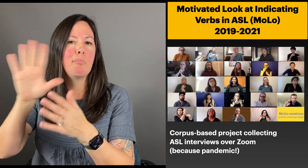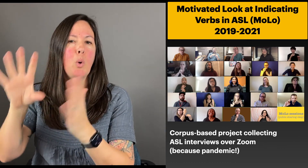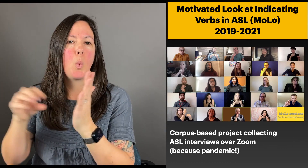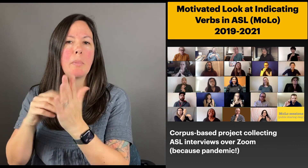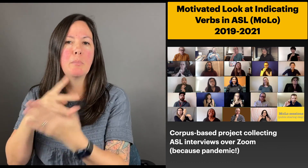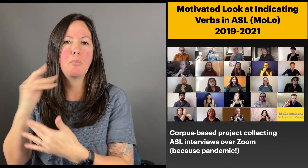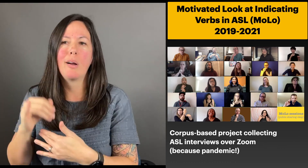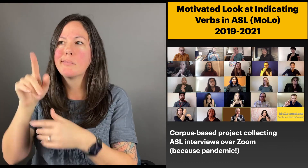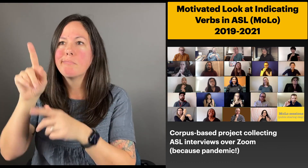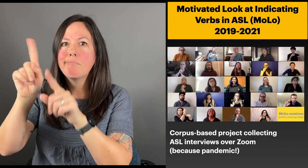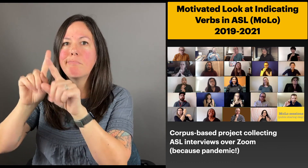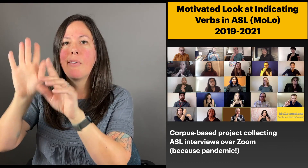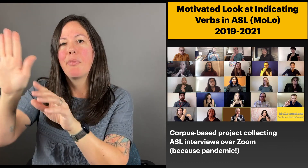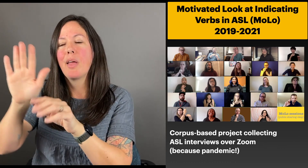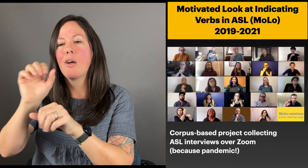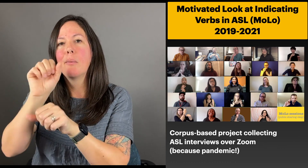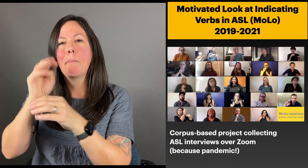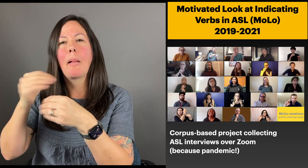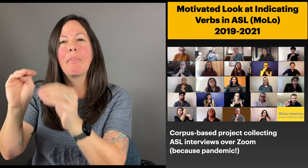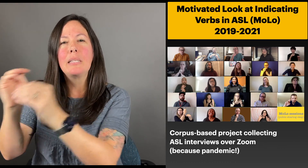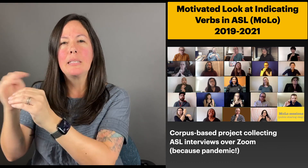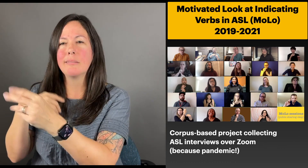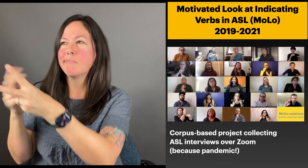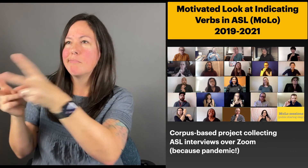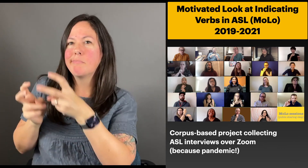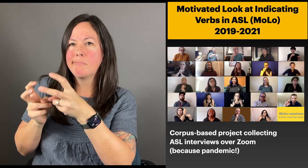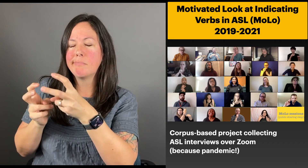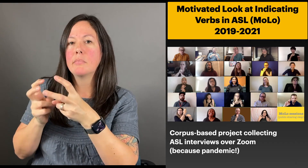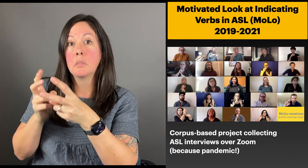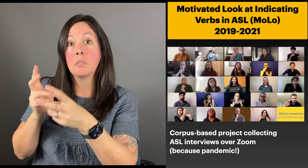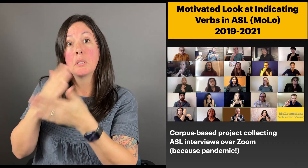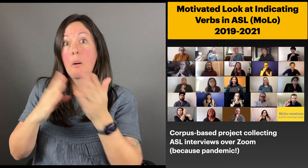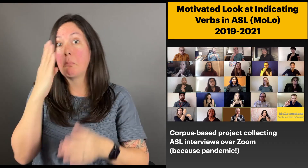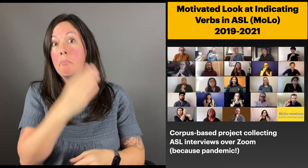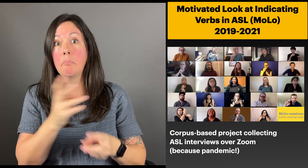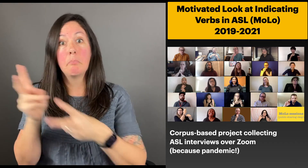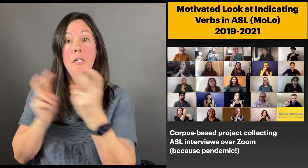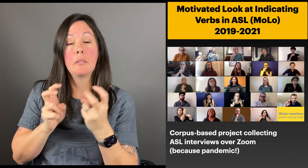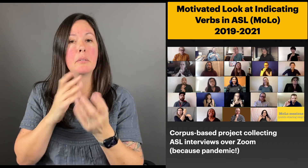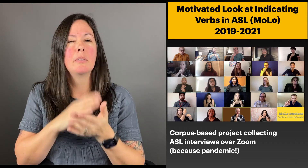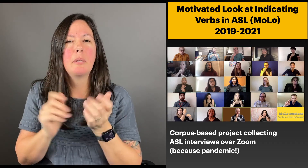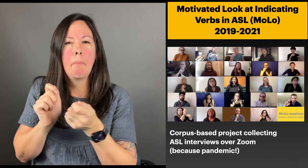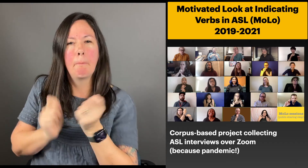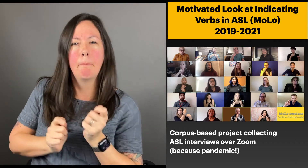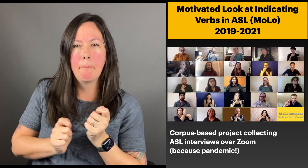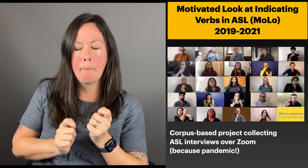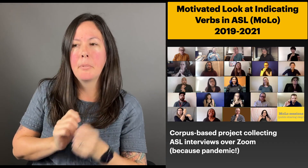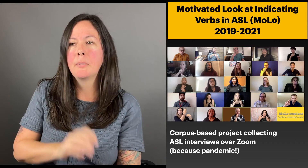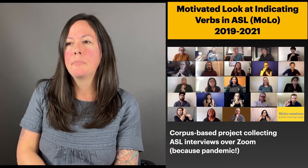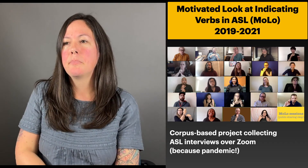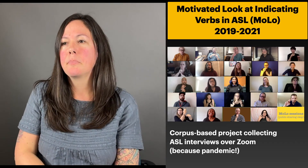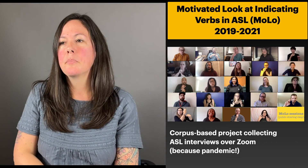project that was based off of or inspired by the BSL Corpus